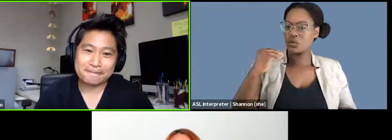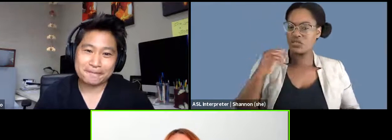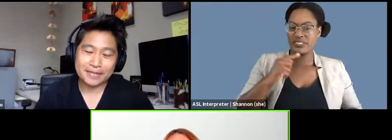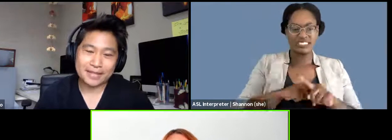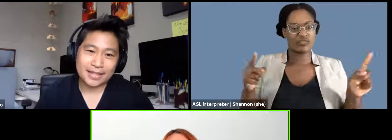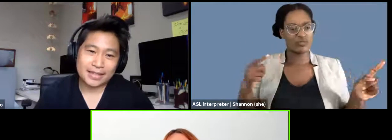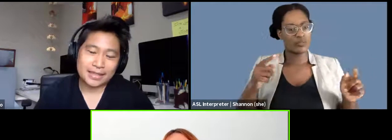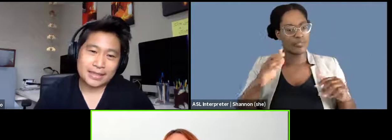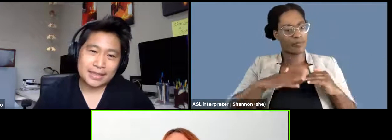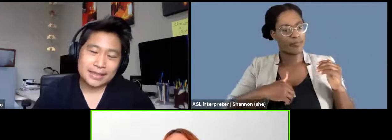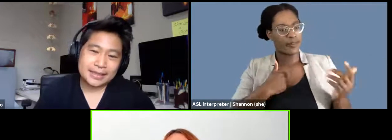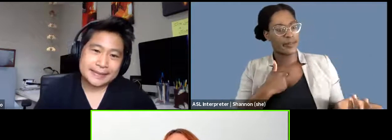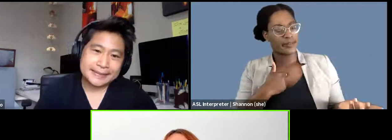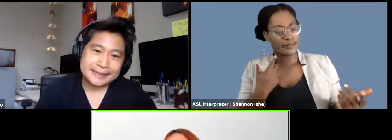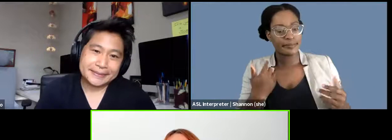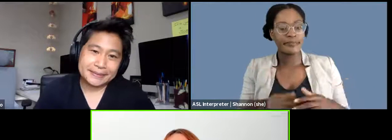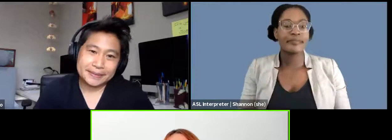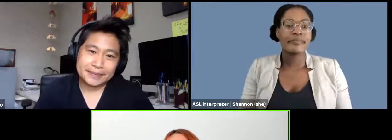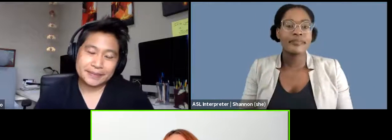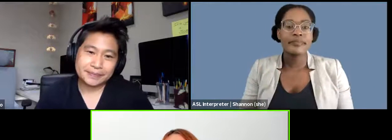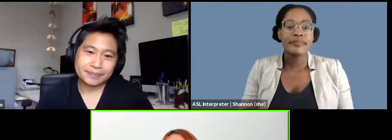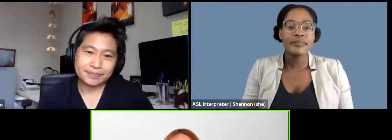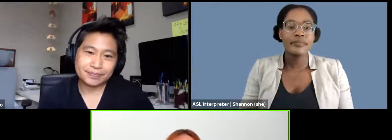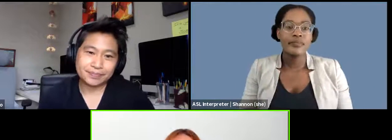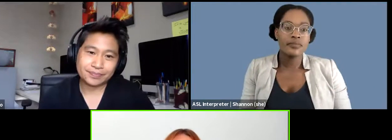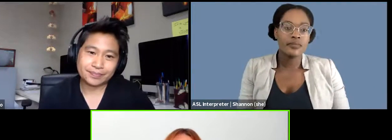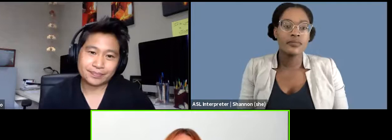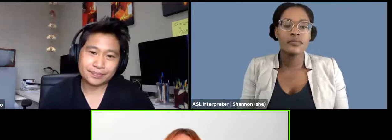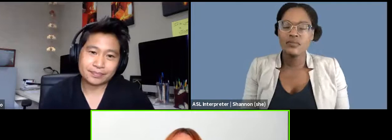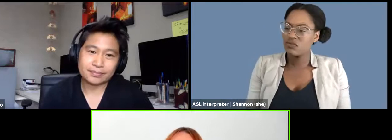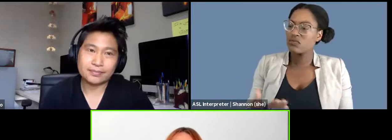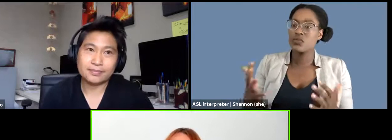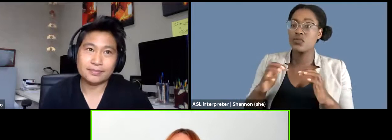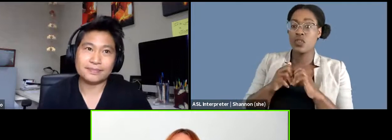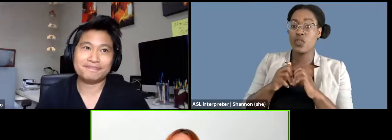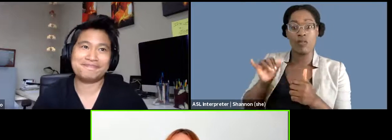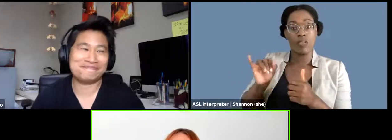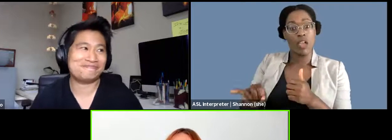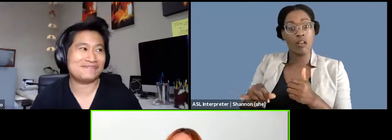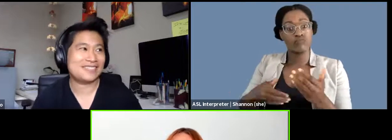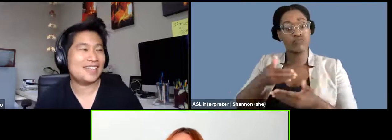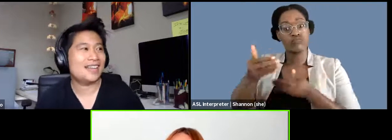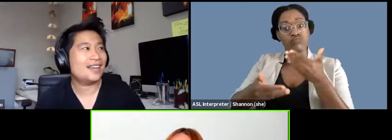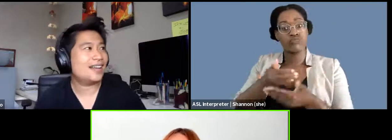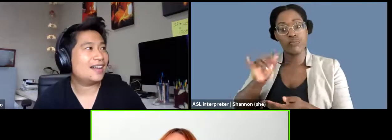How is that playing out for you now that is in that experience playing out for you in this moment?